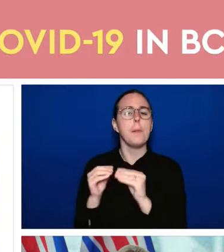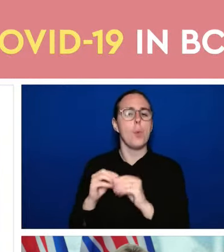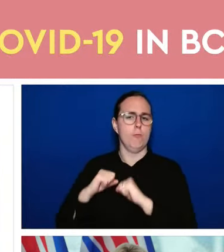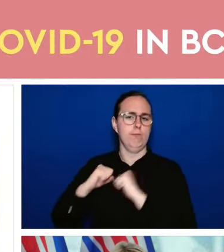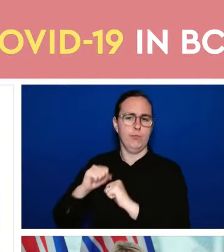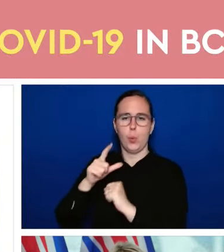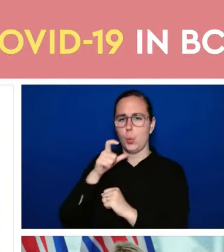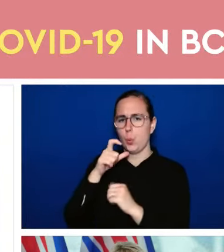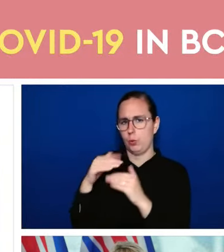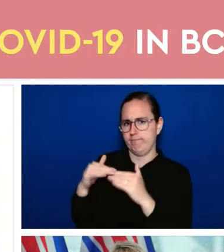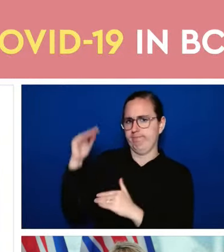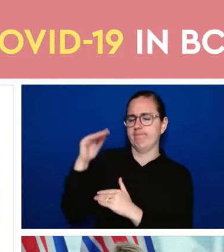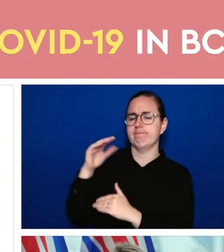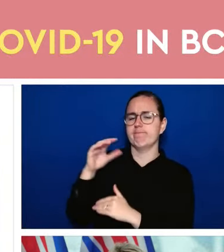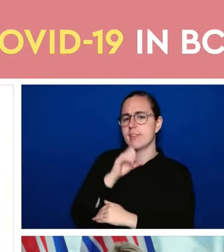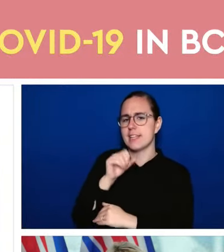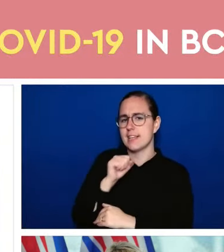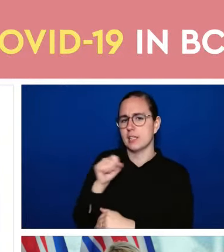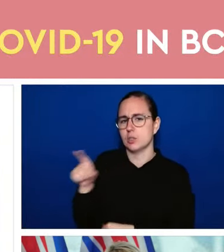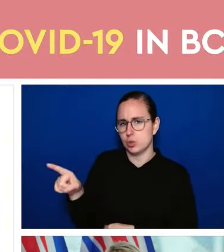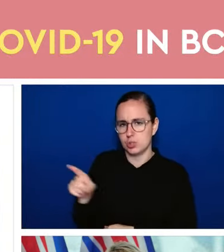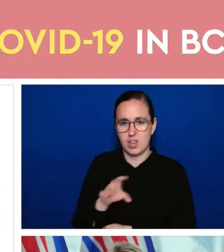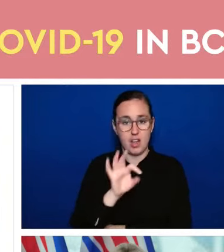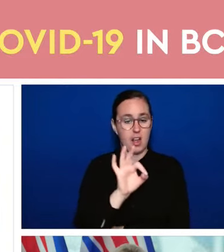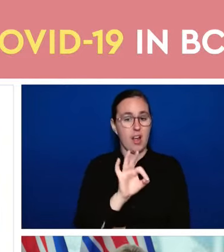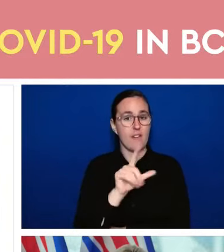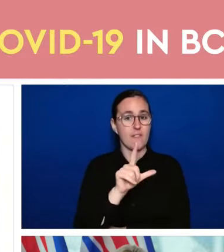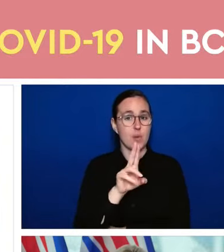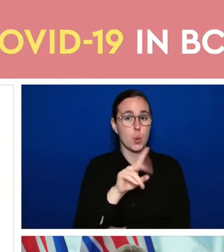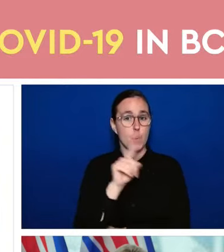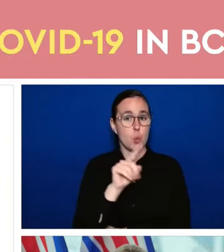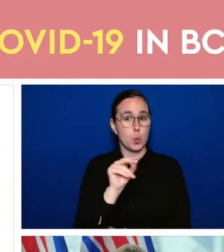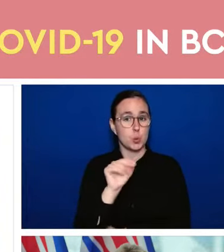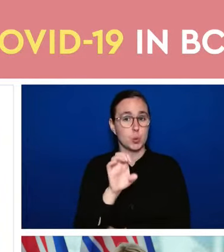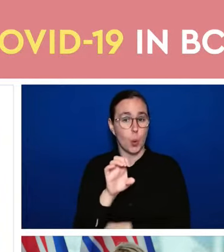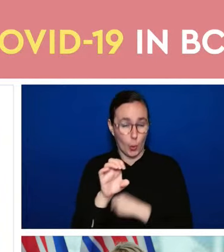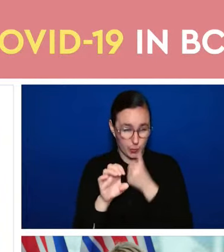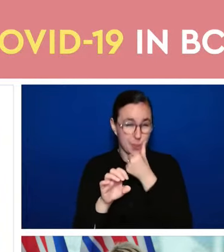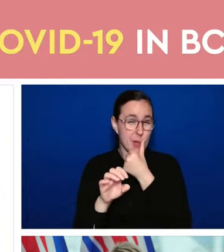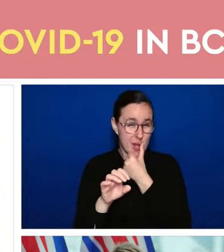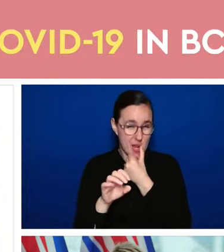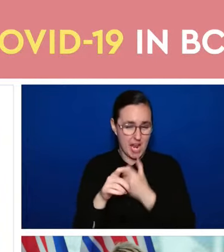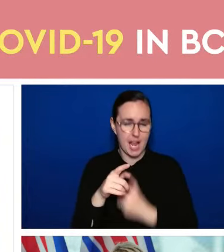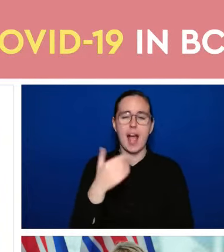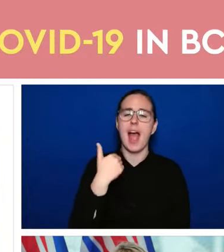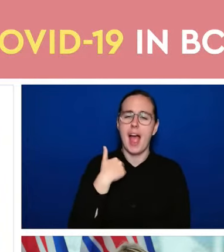dose is available and will be giving to seniors in long term